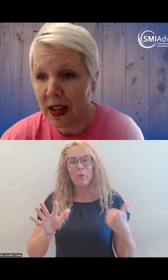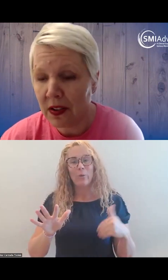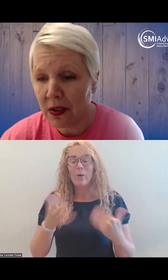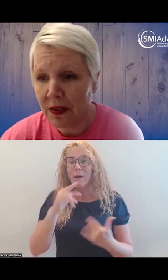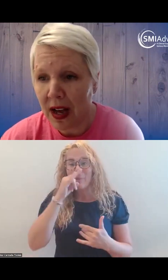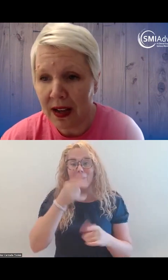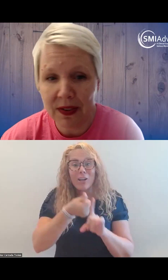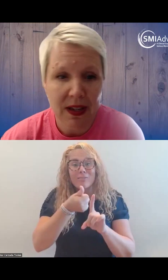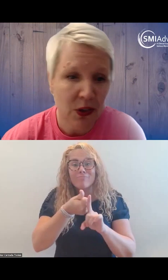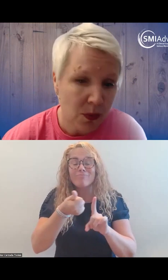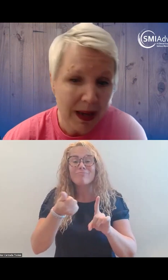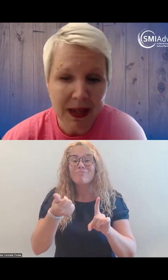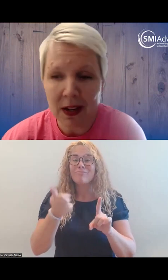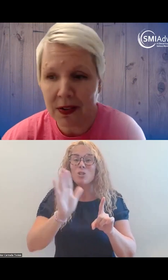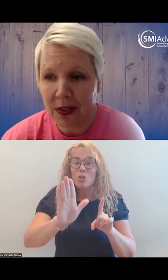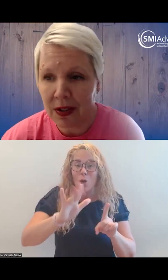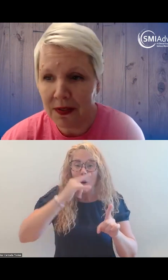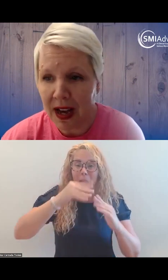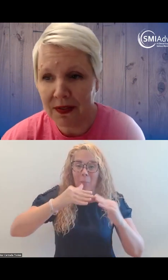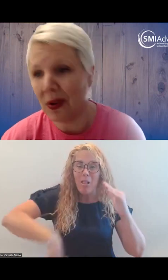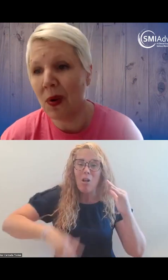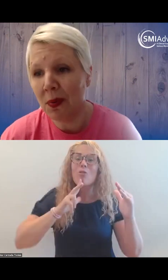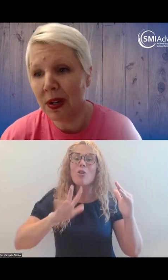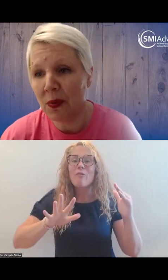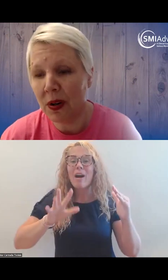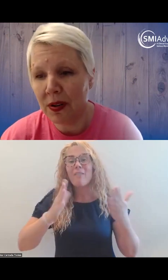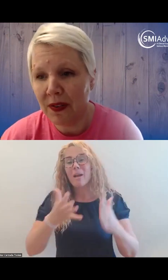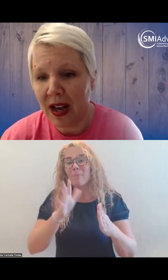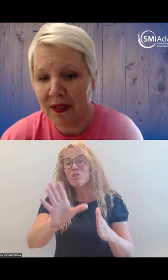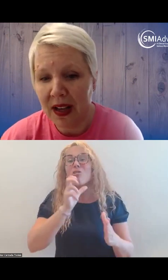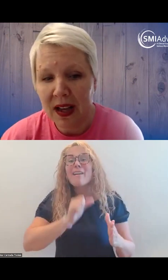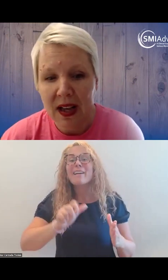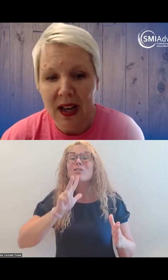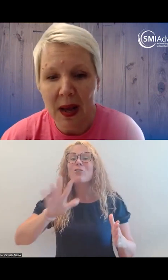LESS THAN 35. YOU MAY BE YOUNGER THAN THAT OR AT ONE POINT FROM 35.